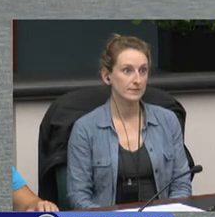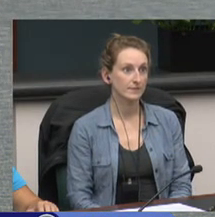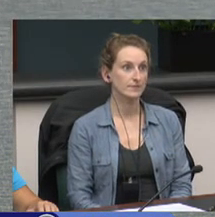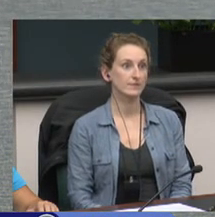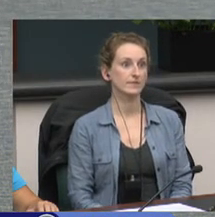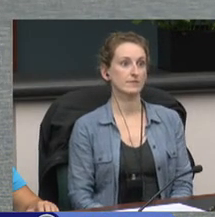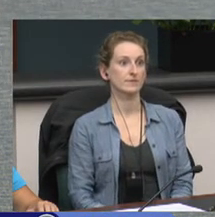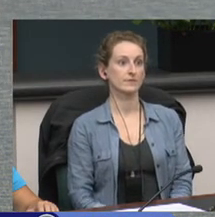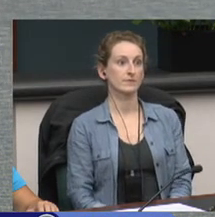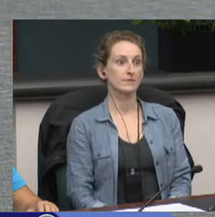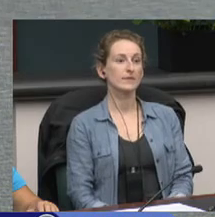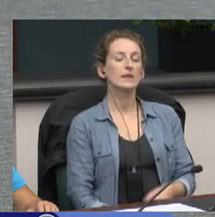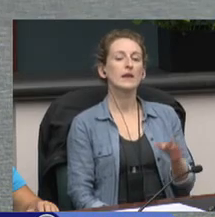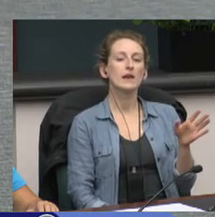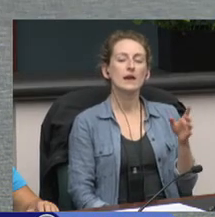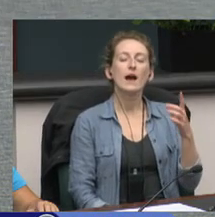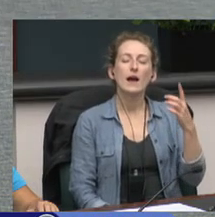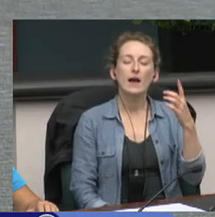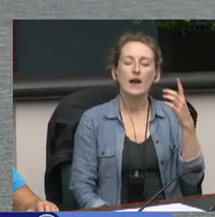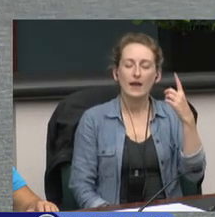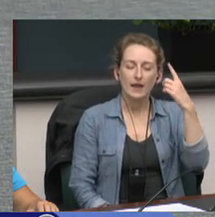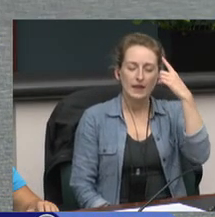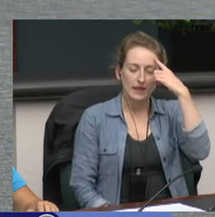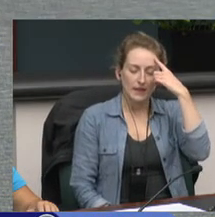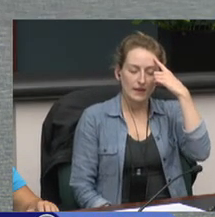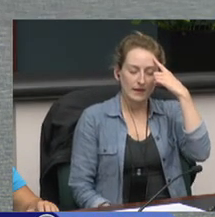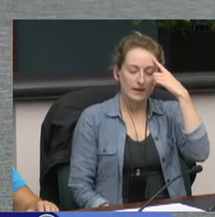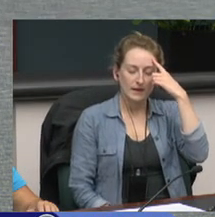I think what you're